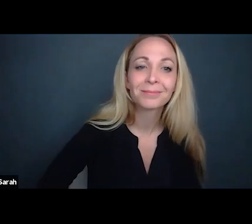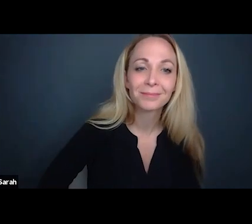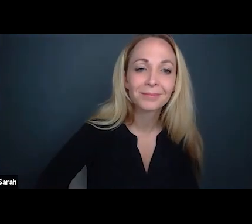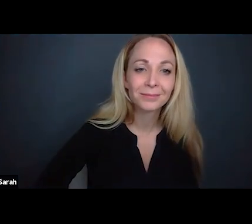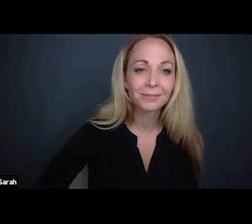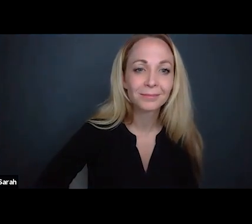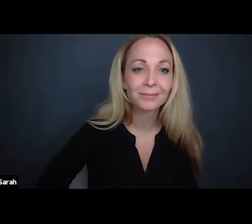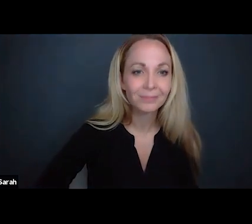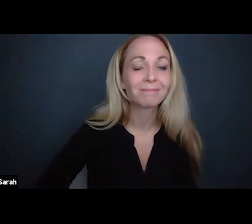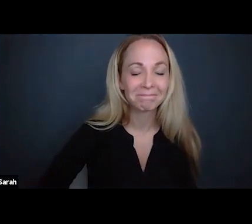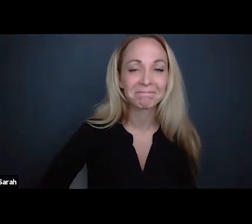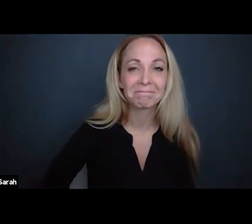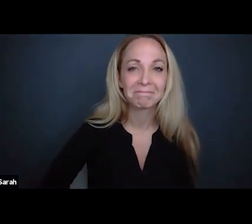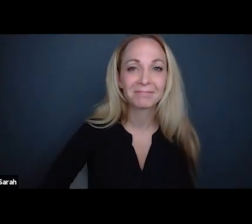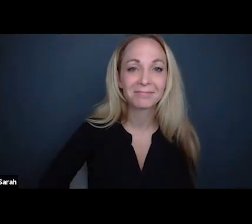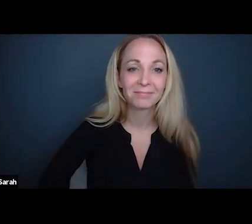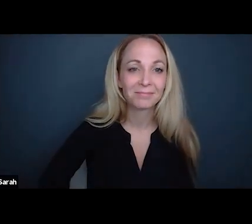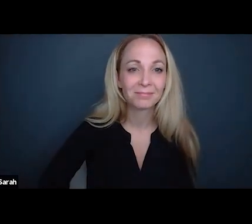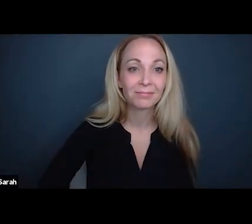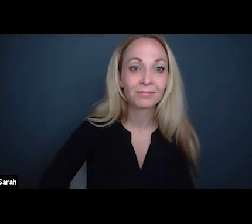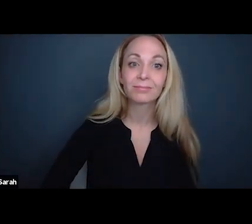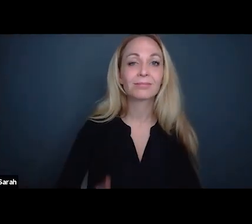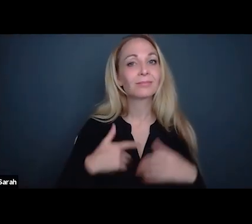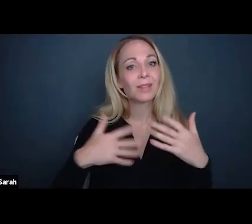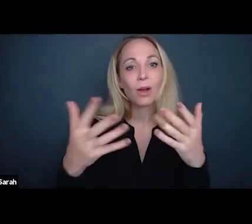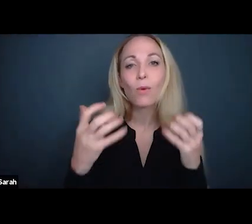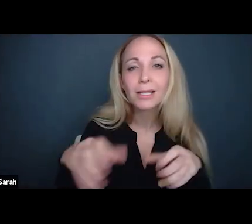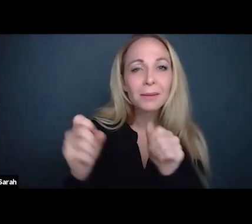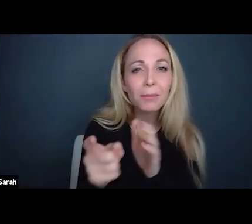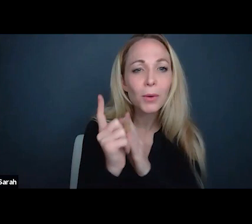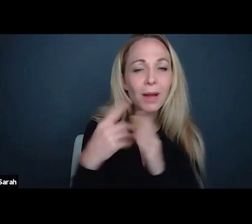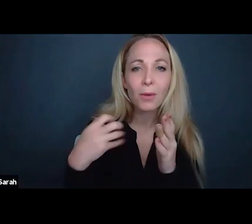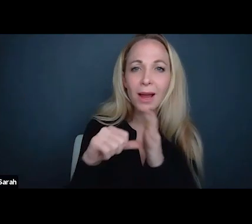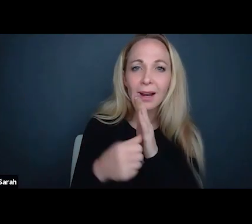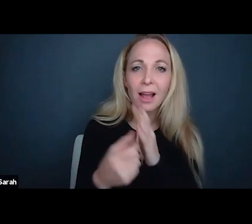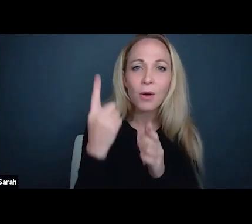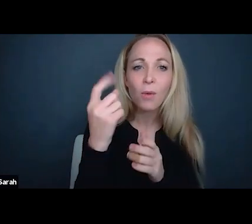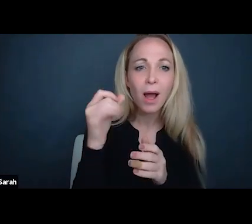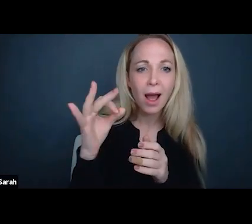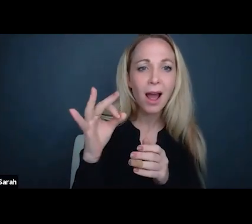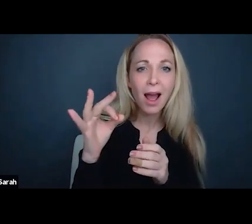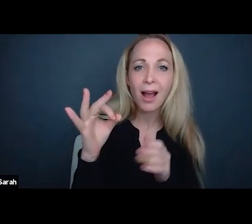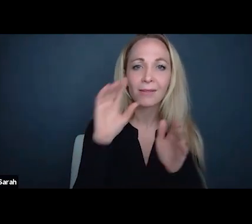Next slide. I just wanted to take a moment to highlight one of the diagrams that I worked on because